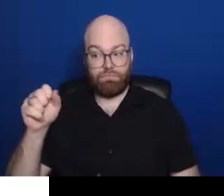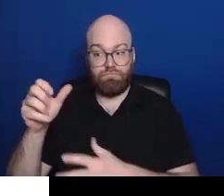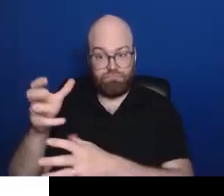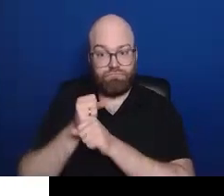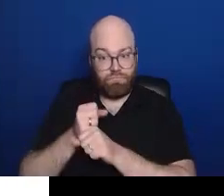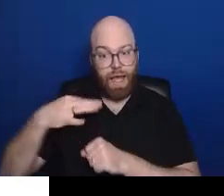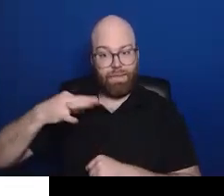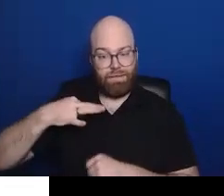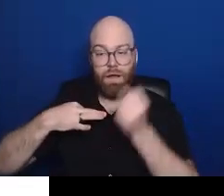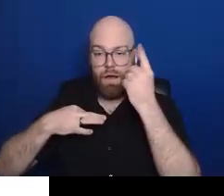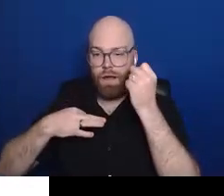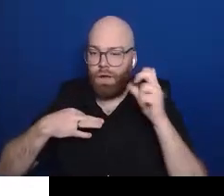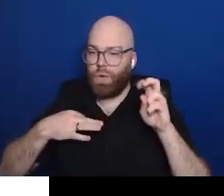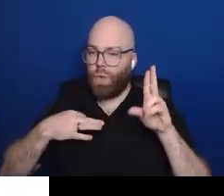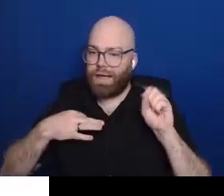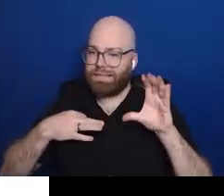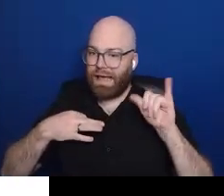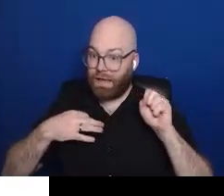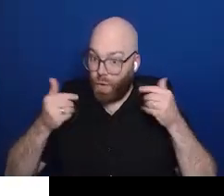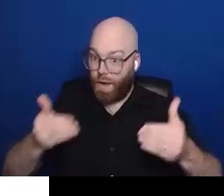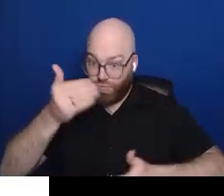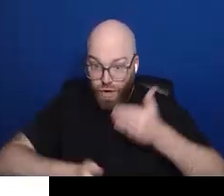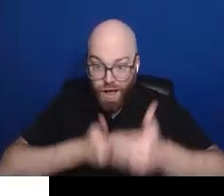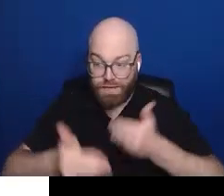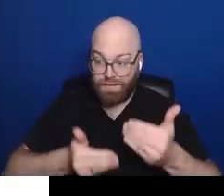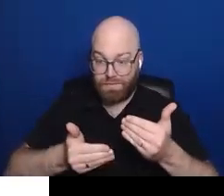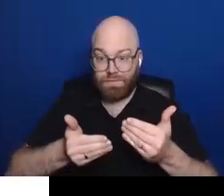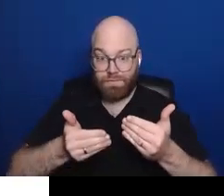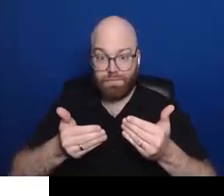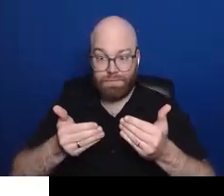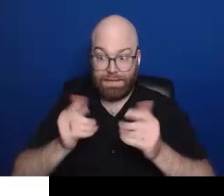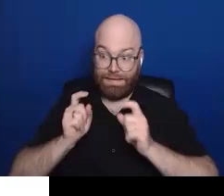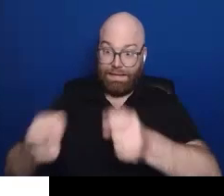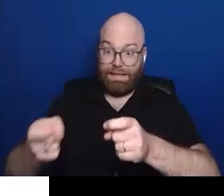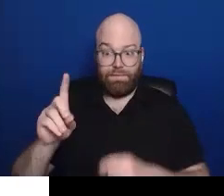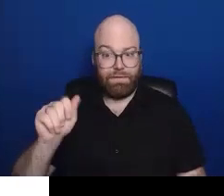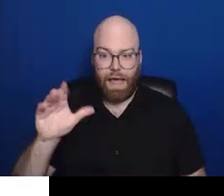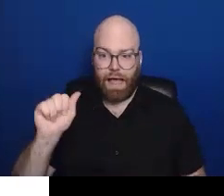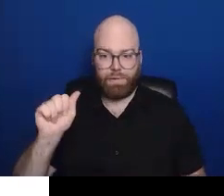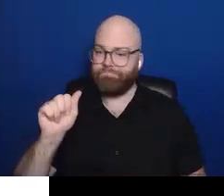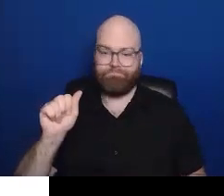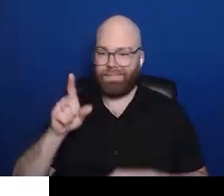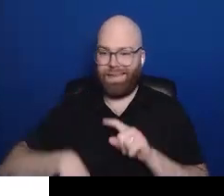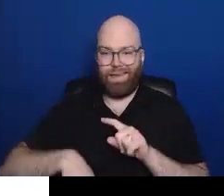to process these initial applications. Okay. There sometimes,